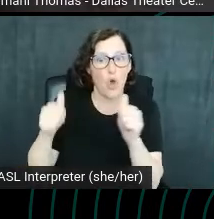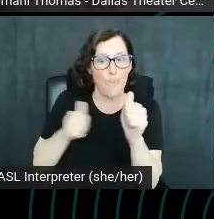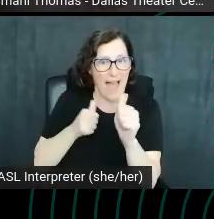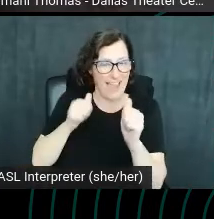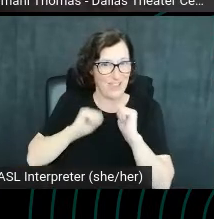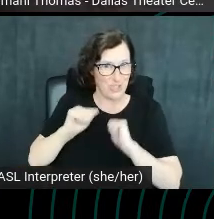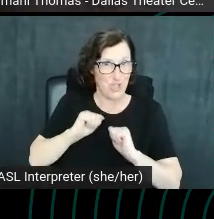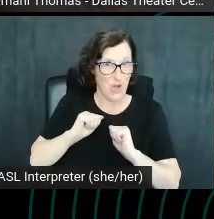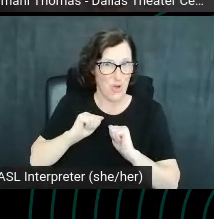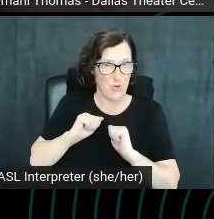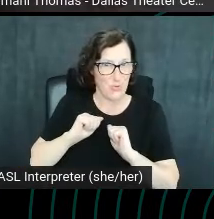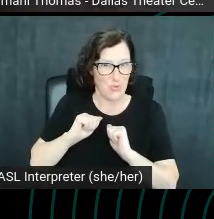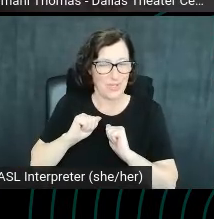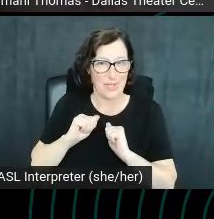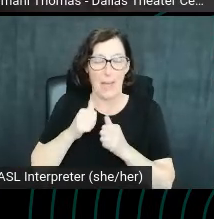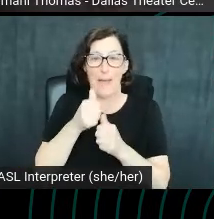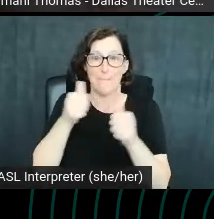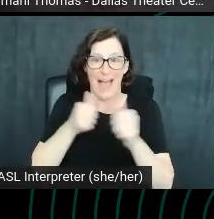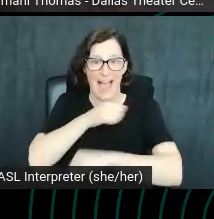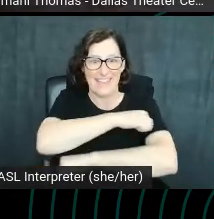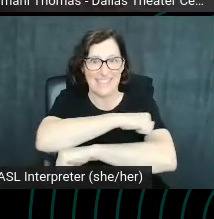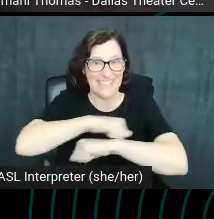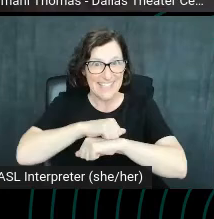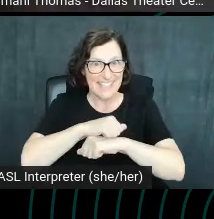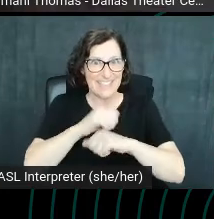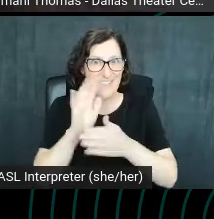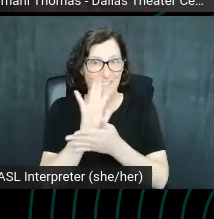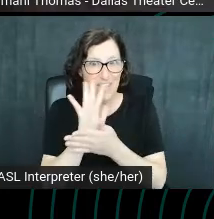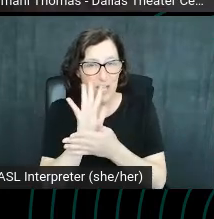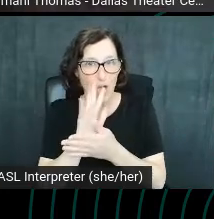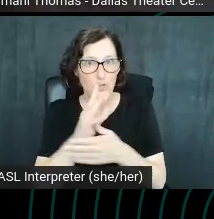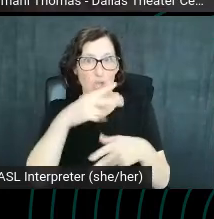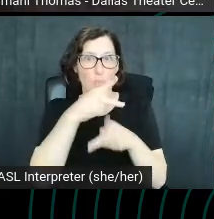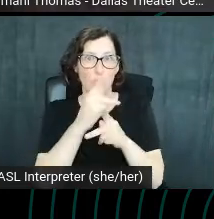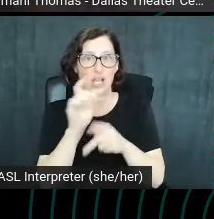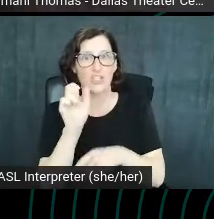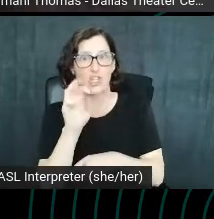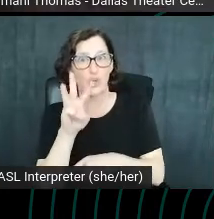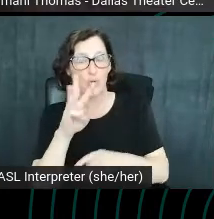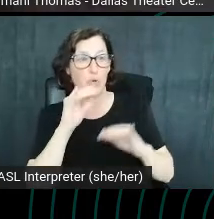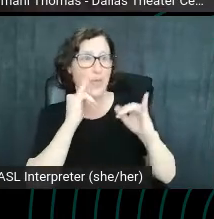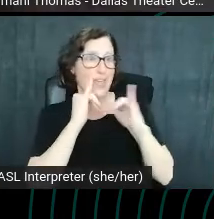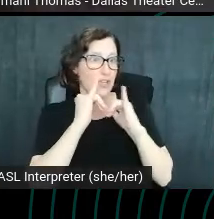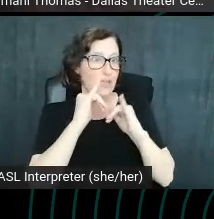Literal behind the scenes videos, production crew interviews, a day in the life series,